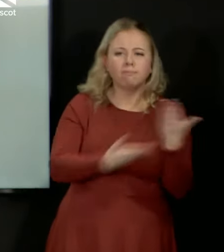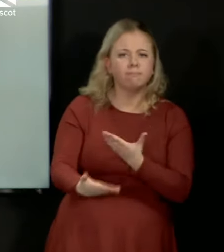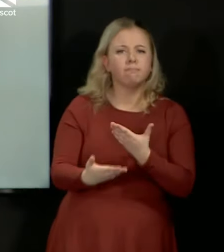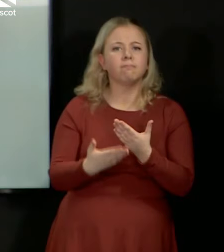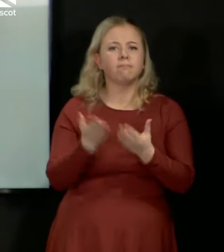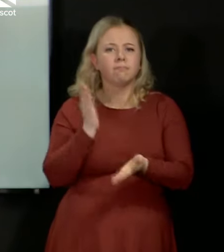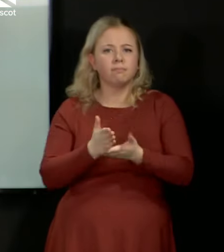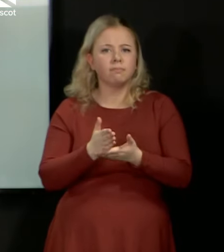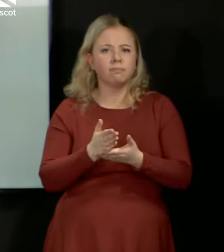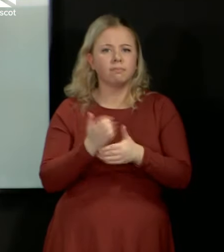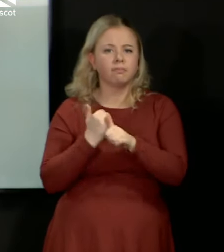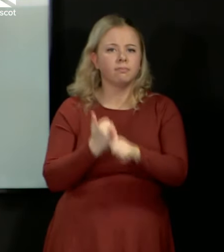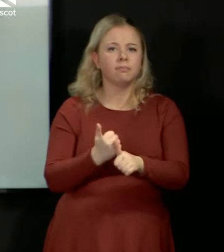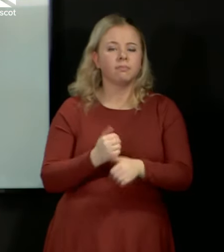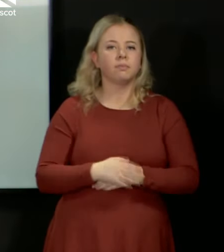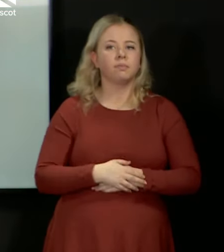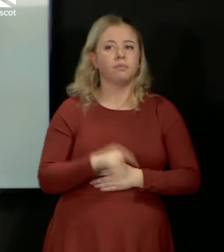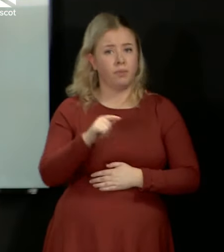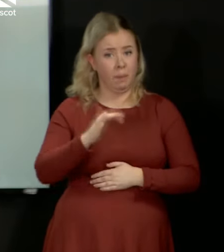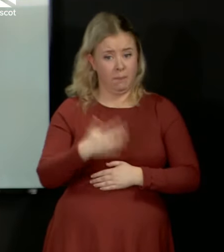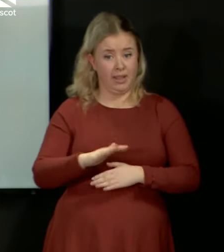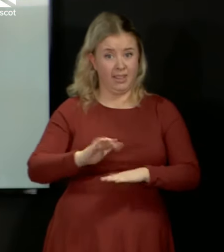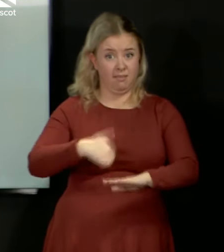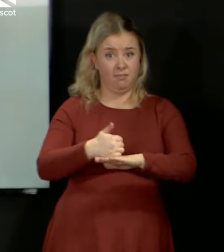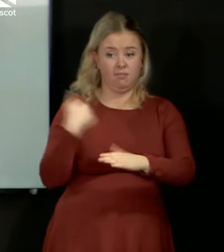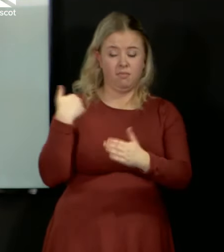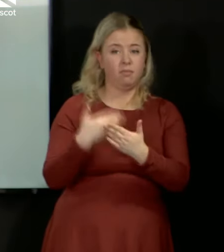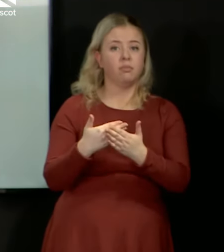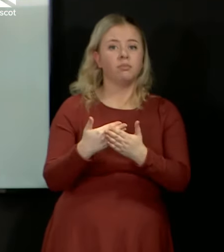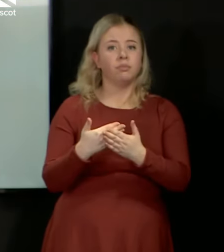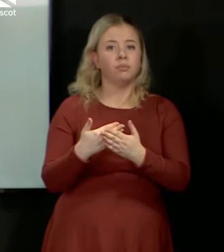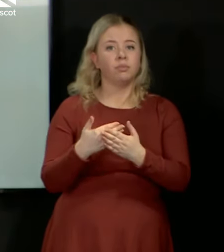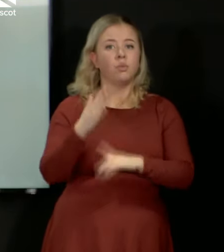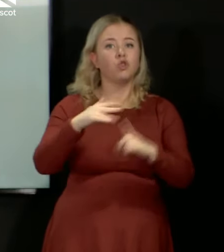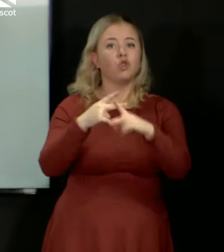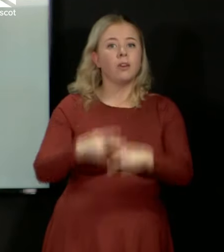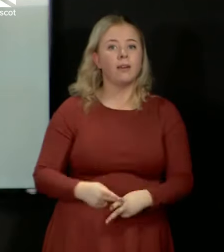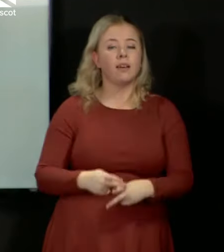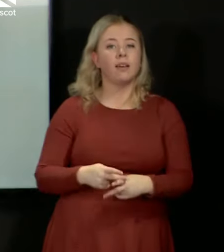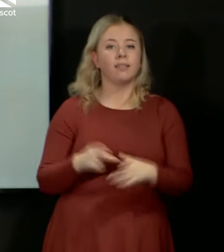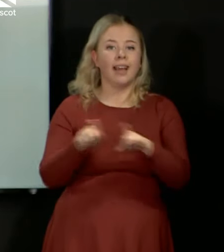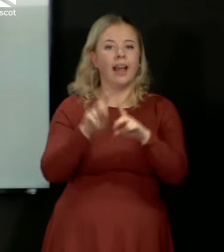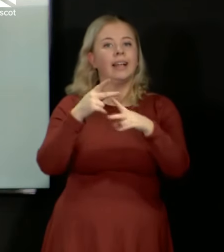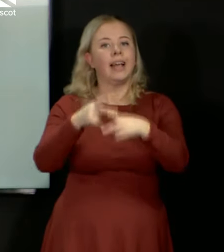of resilience there. So that has been there for some time to social care and care homes,